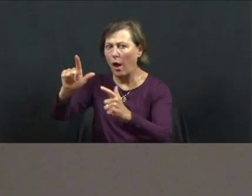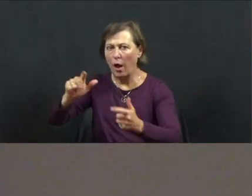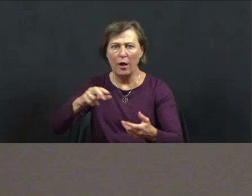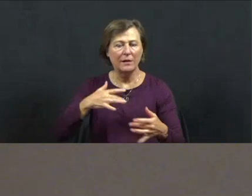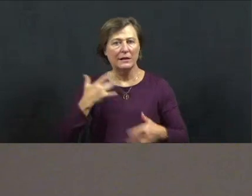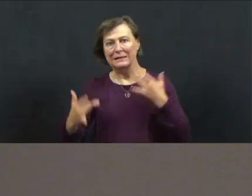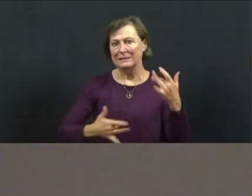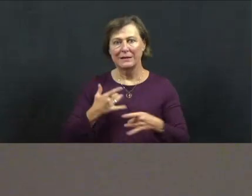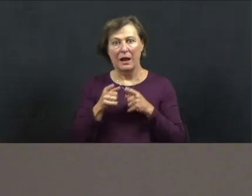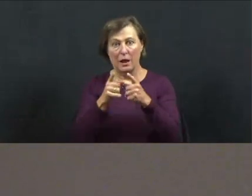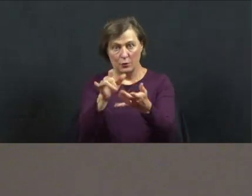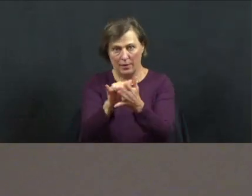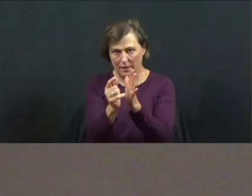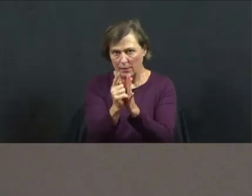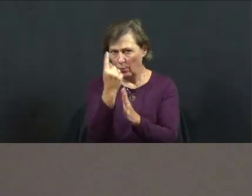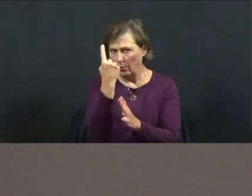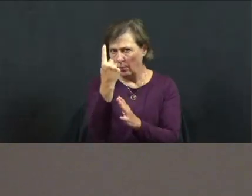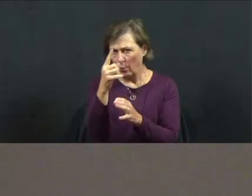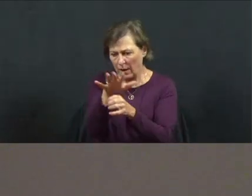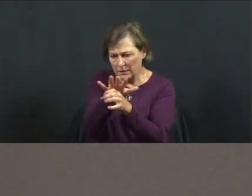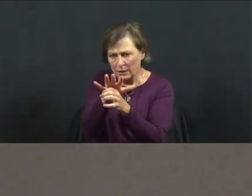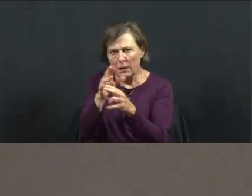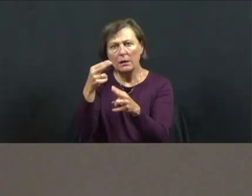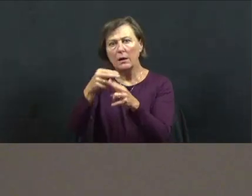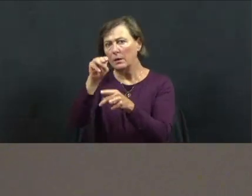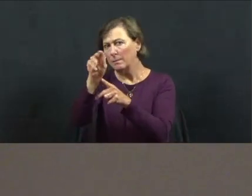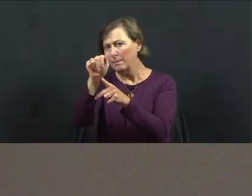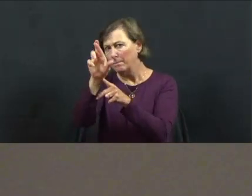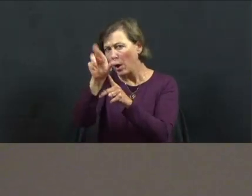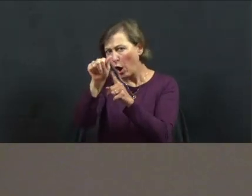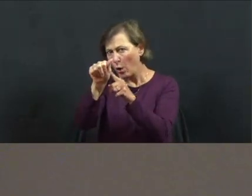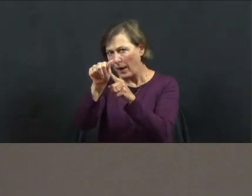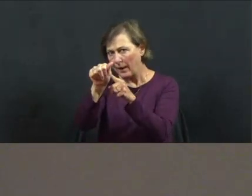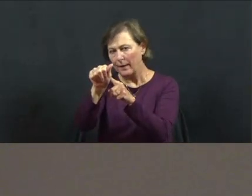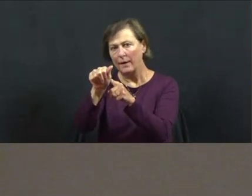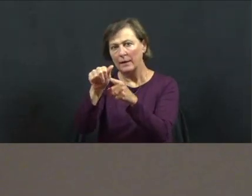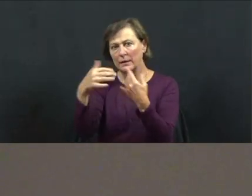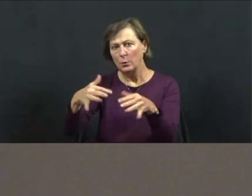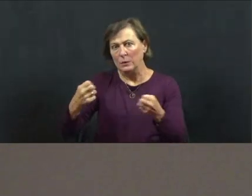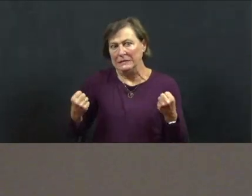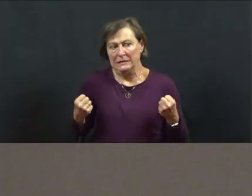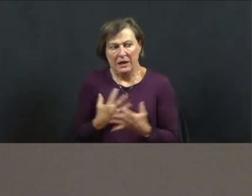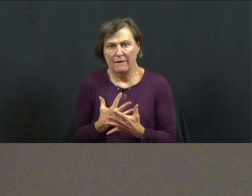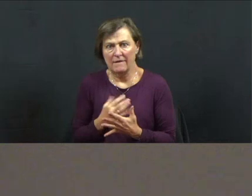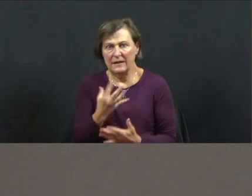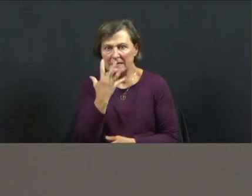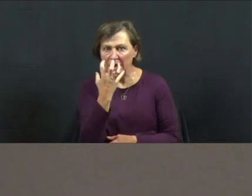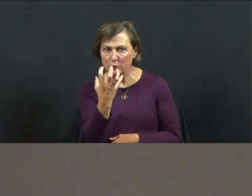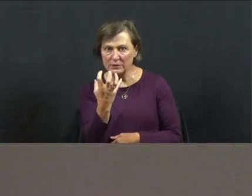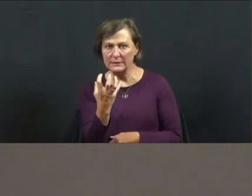There was one force called Mara, who was terrified and angry.